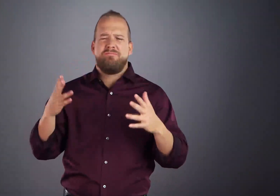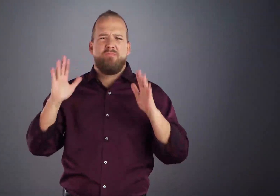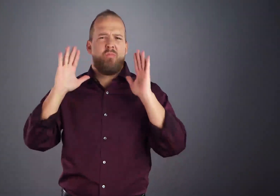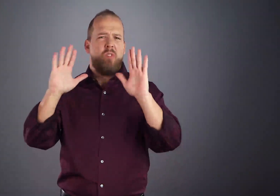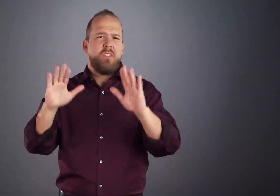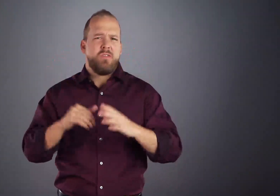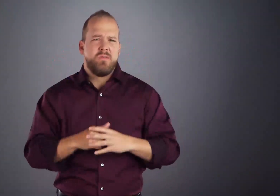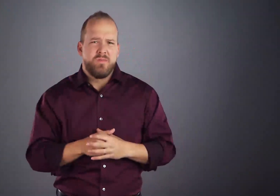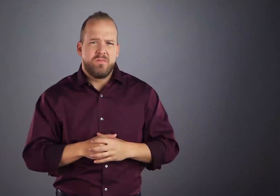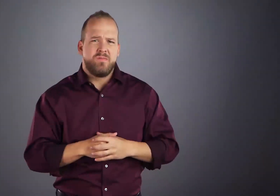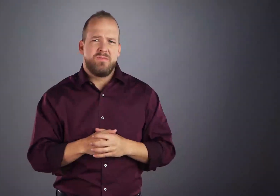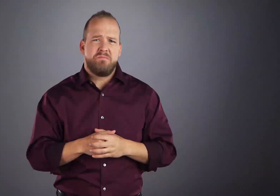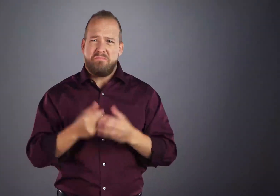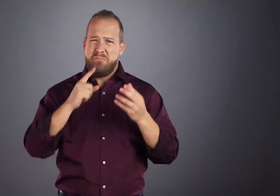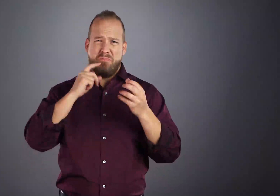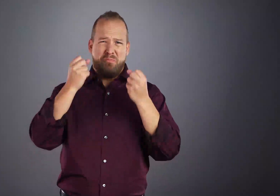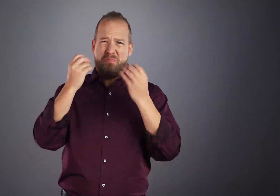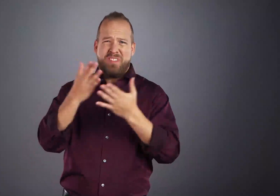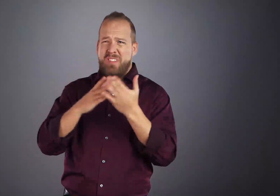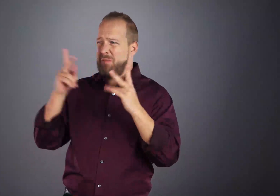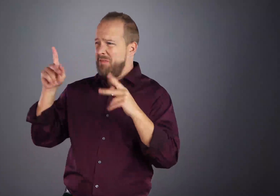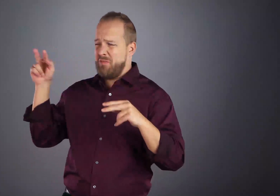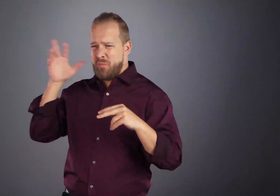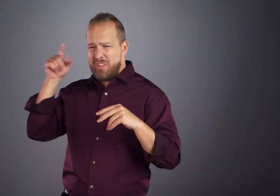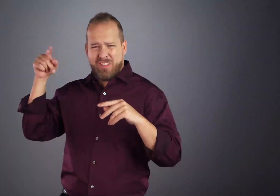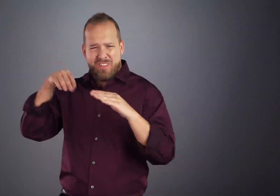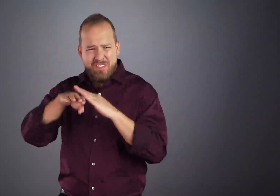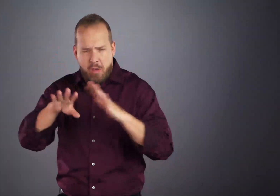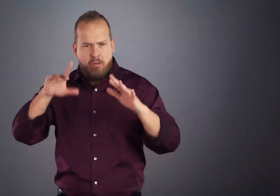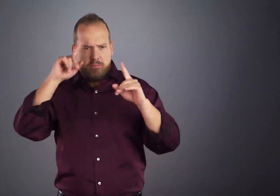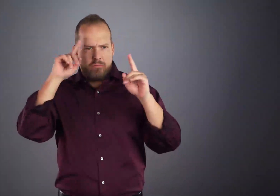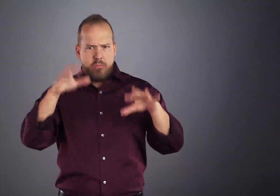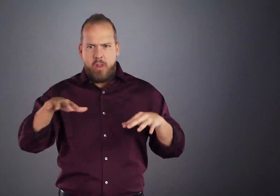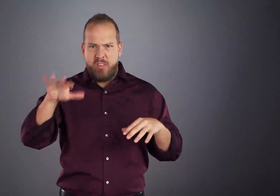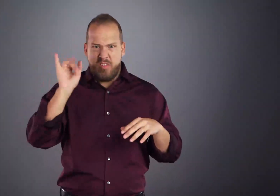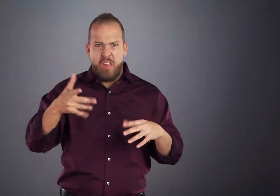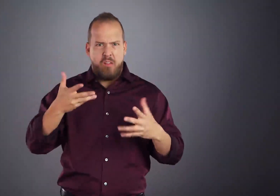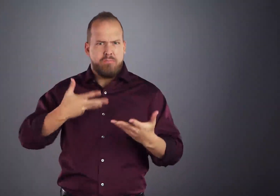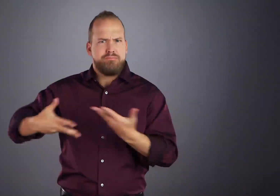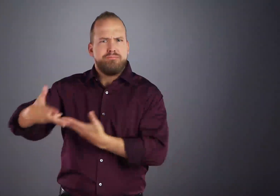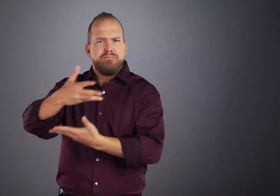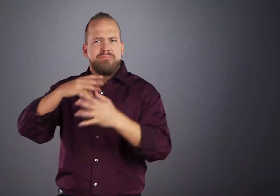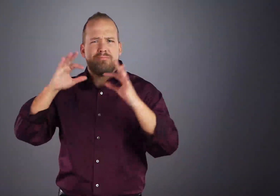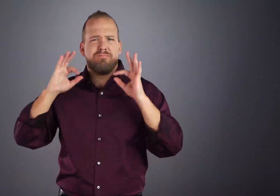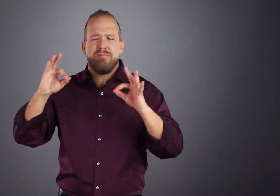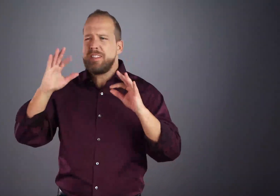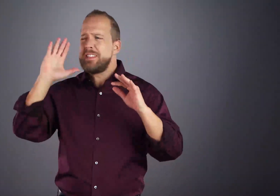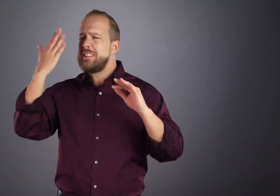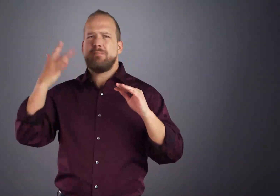I suppose some would be shocked at our seeming worldliness and levity.